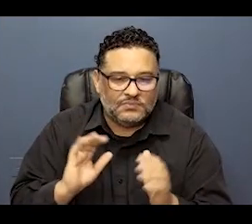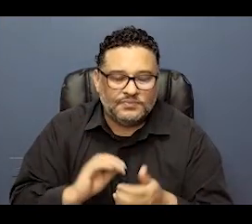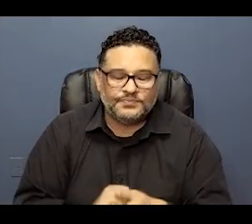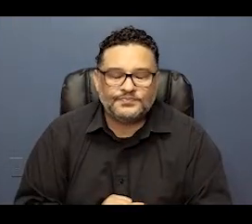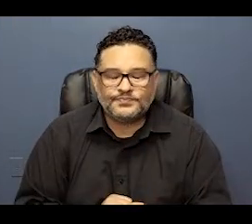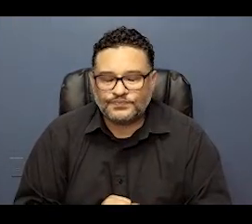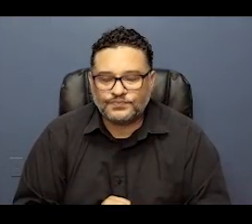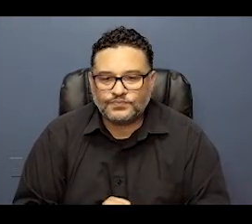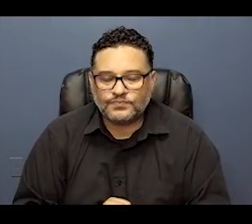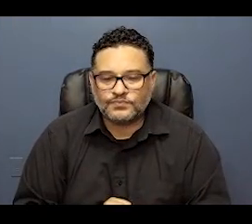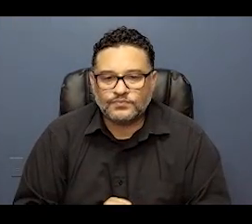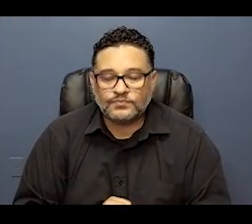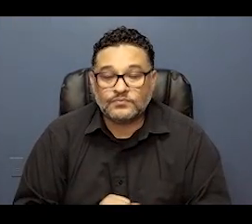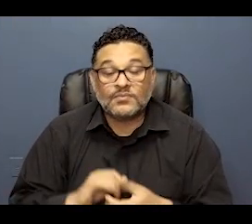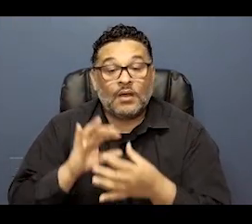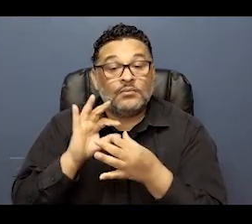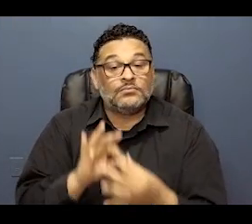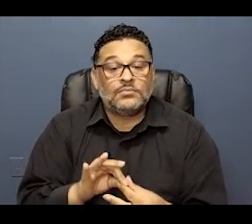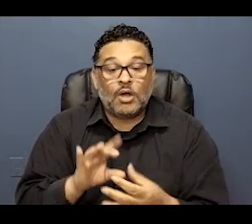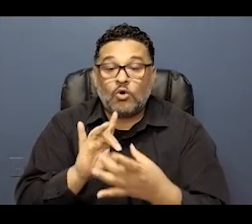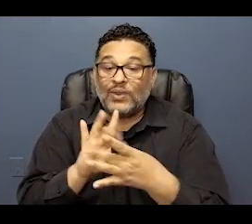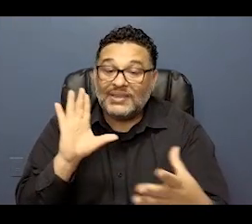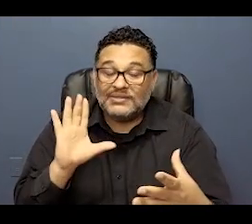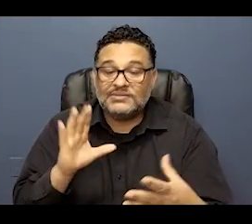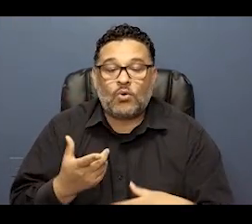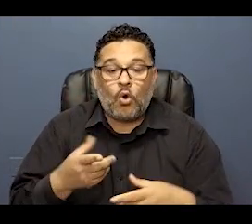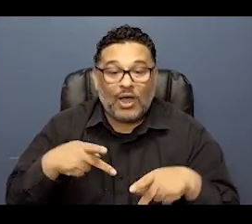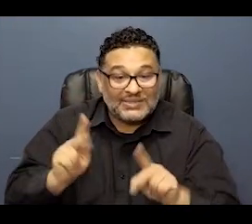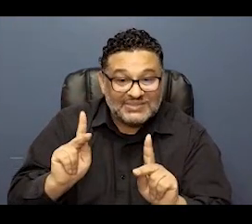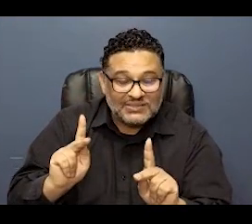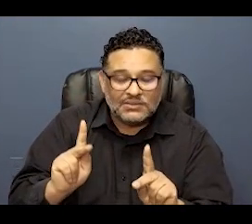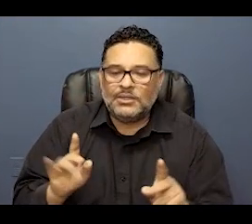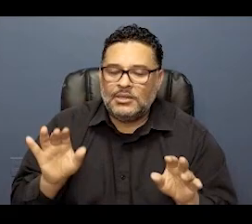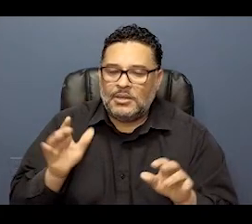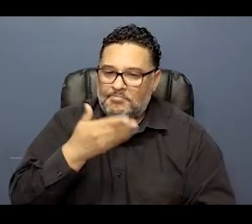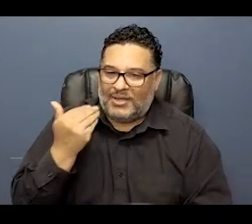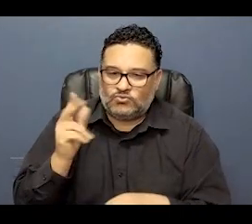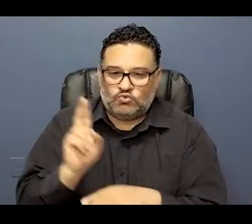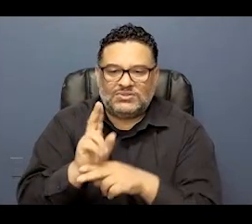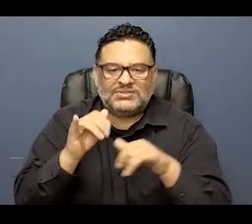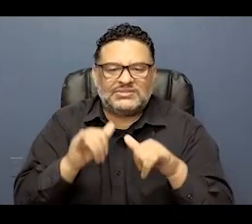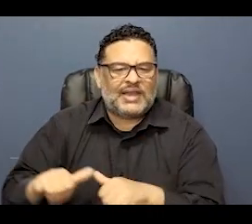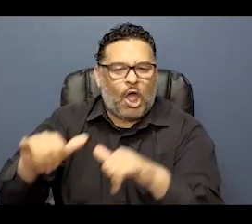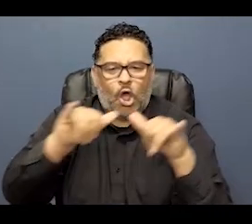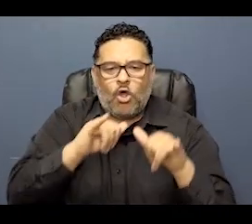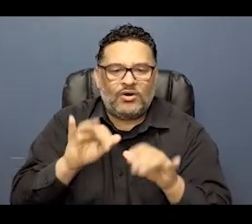When it comes to releases and consent, it’s best to use standardized forms. These forms